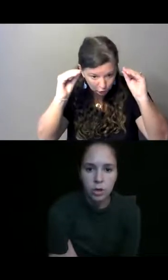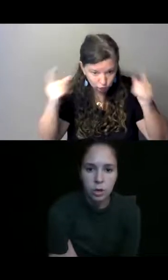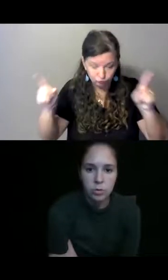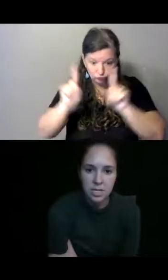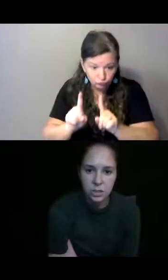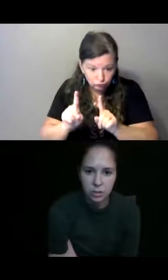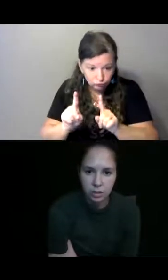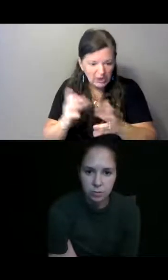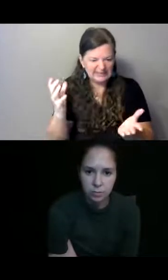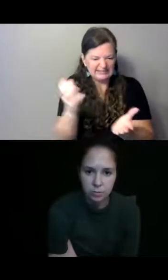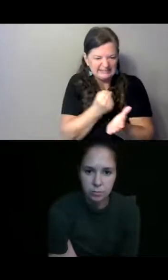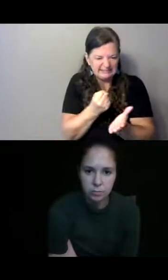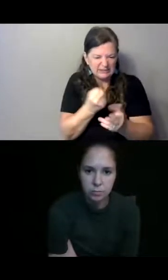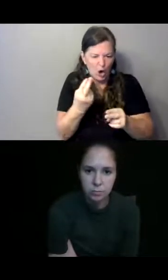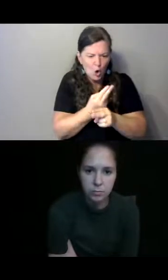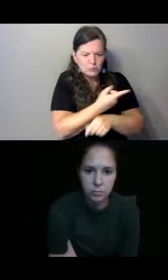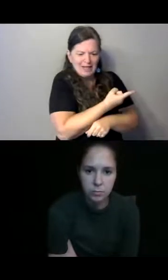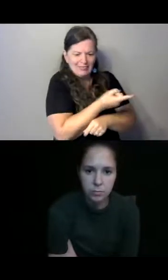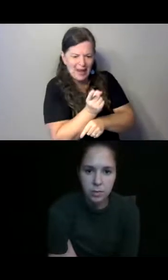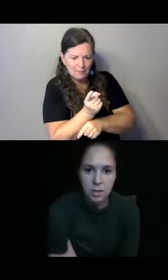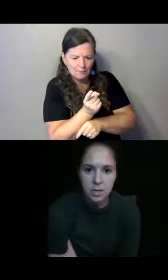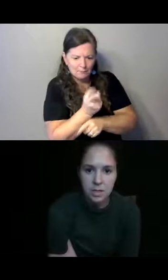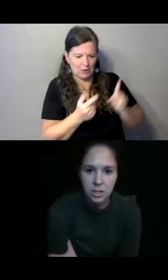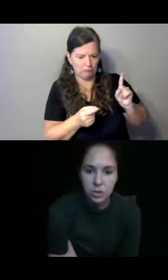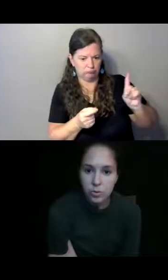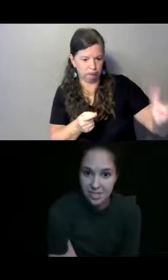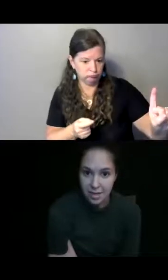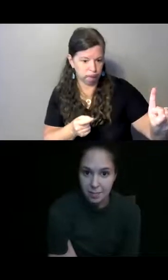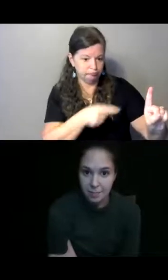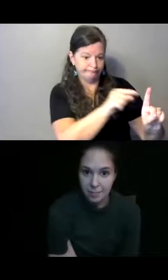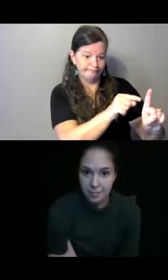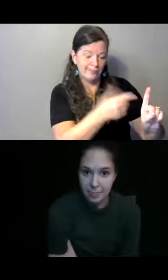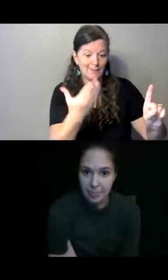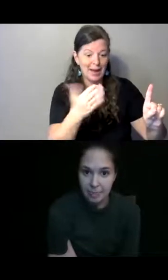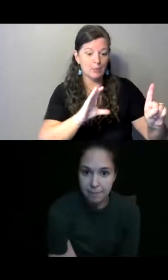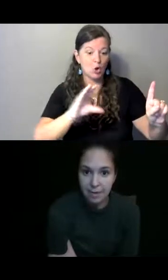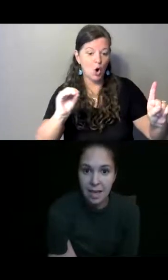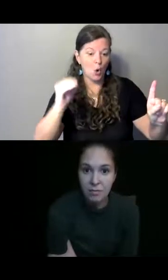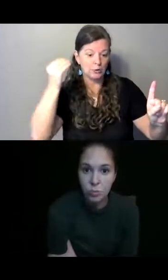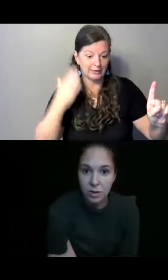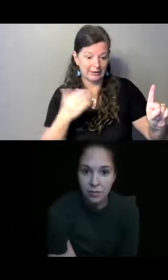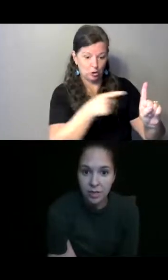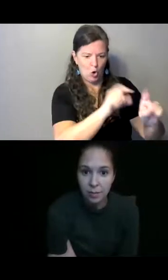co-teacher use them, have one of them,